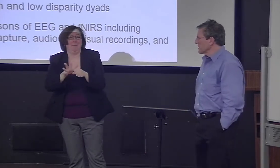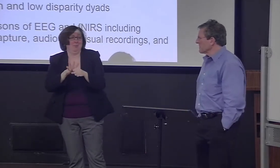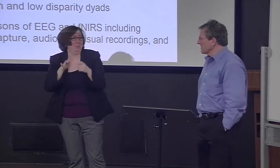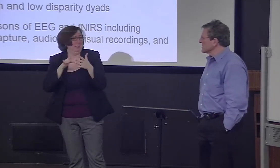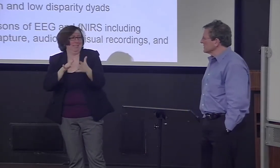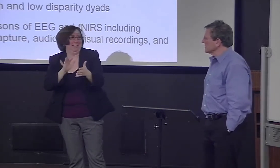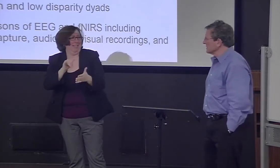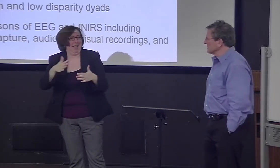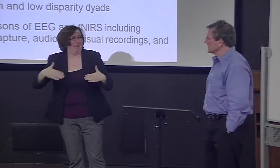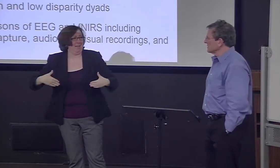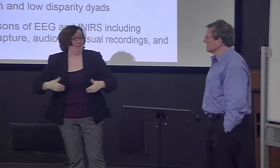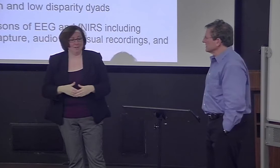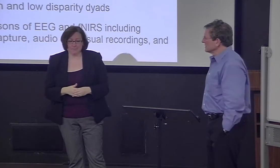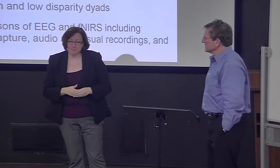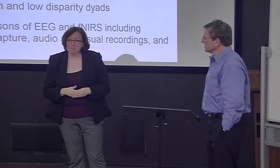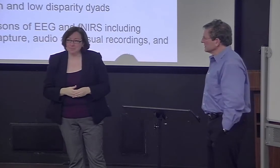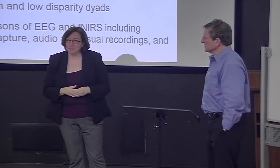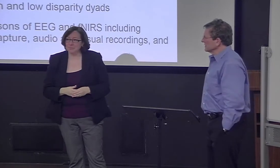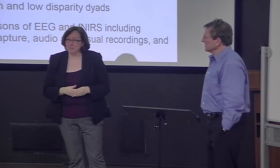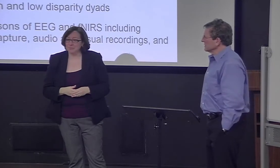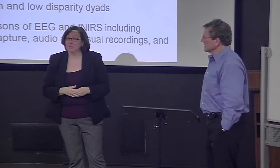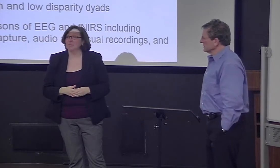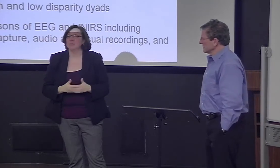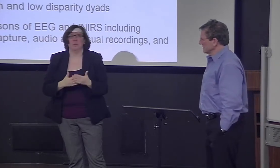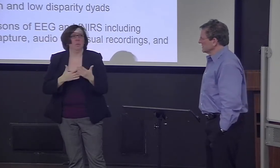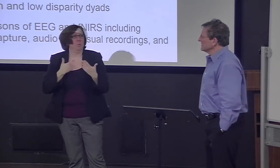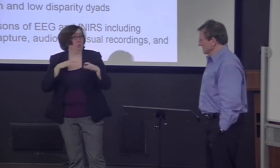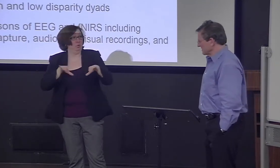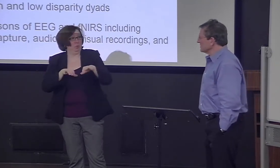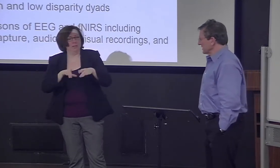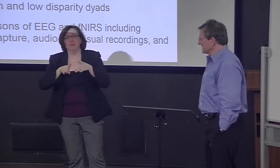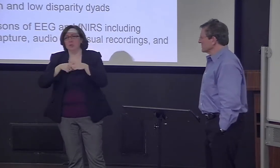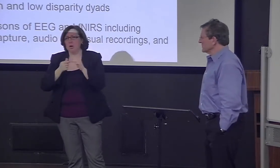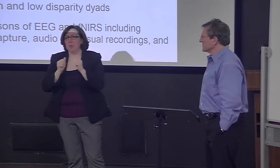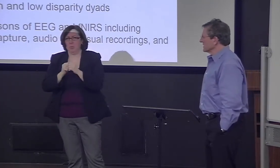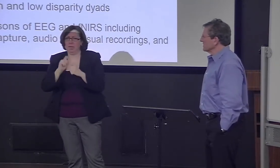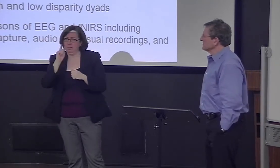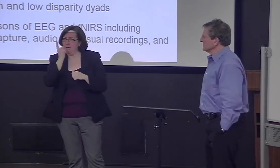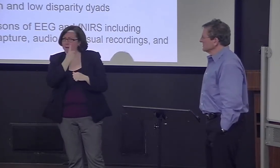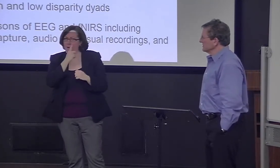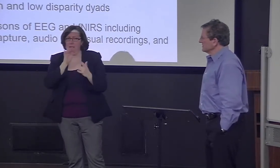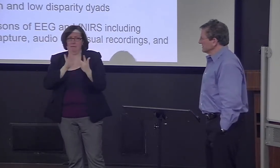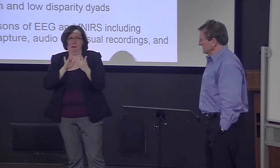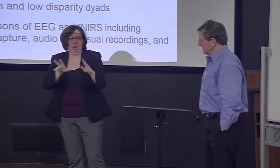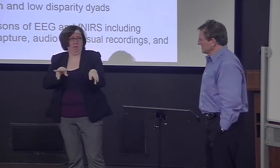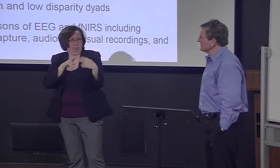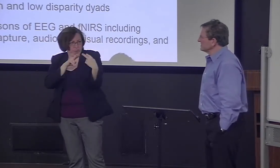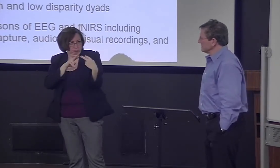What we're doing is starting with the eye-to-eye contact because it's passive